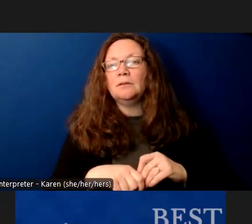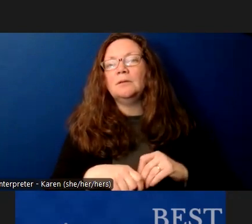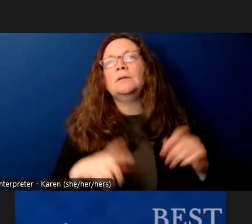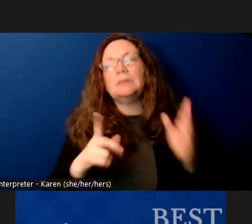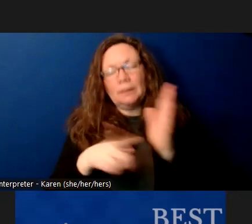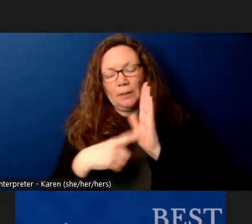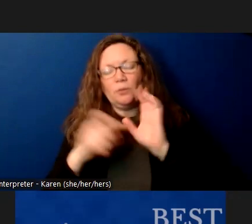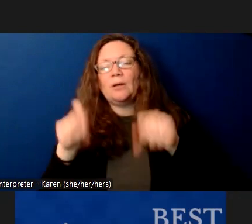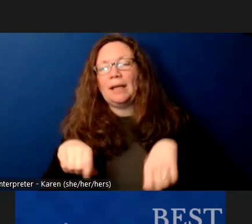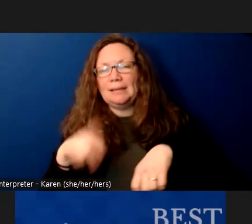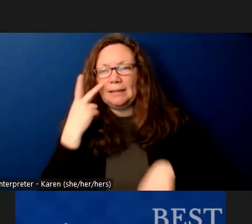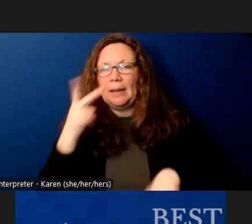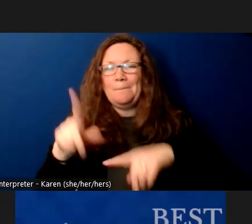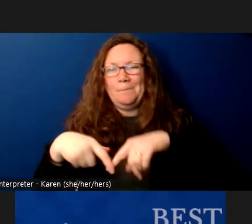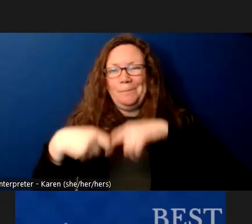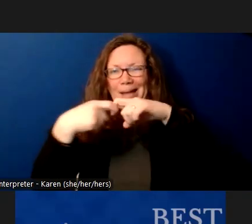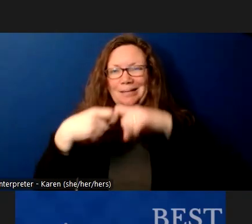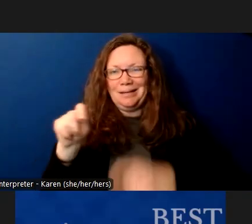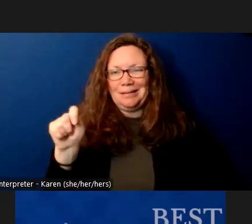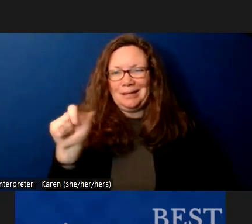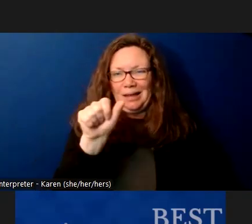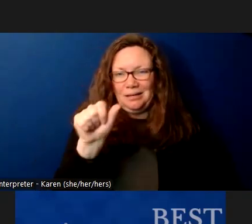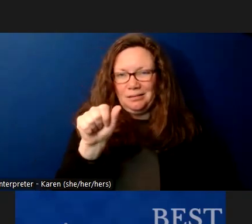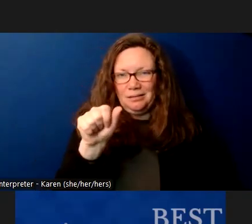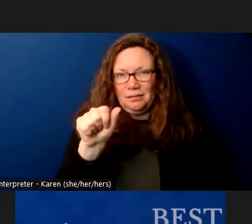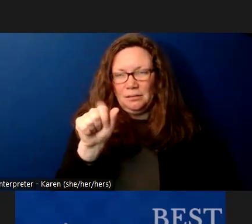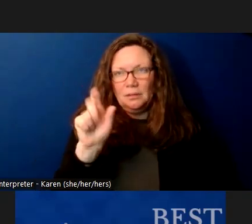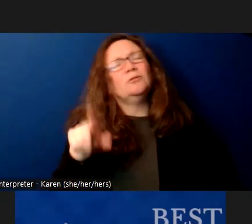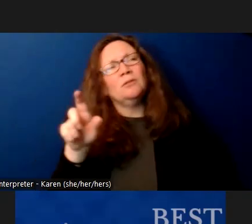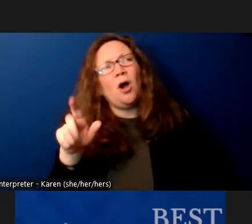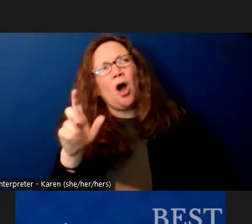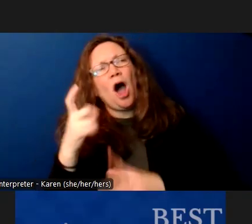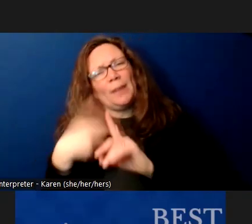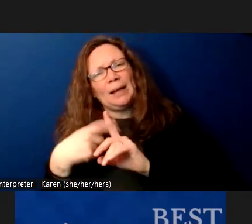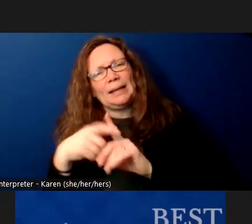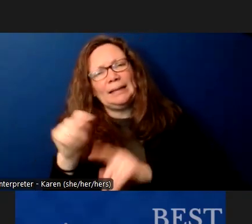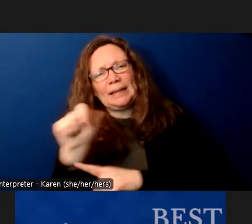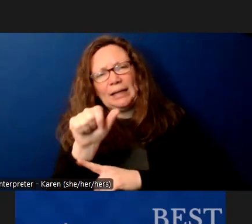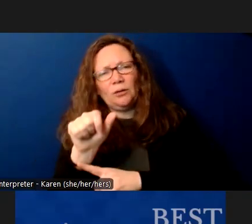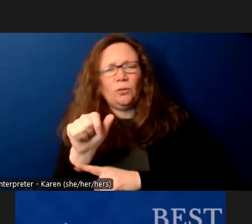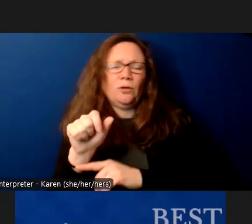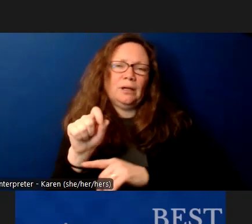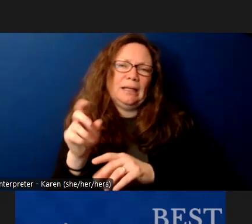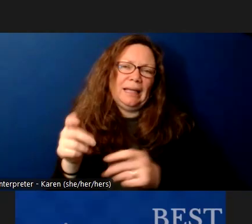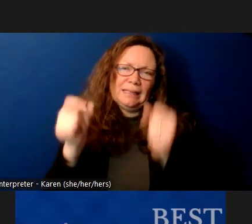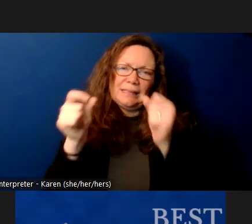Usually they automatically delete or they instant instantly delete. But in some cases they'll be marked as pending.